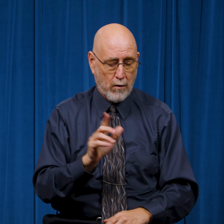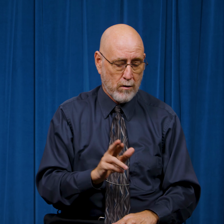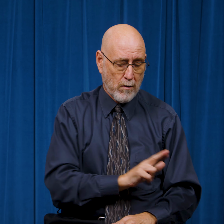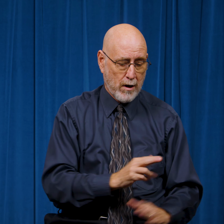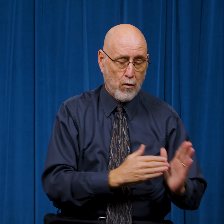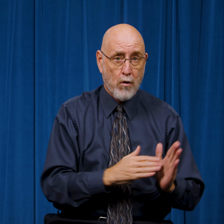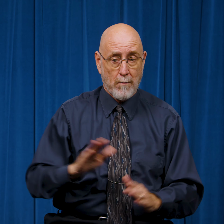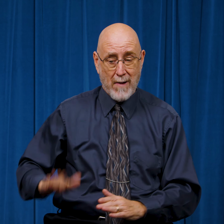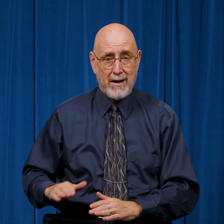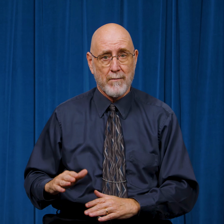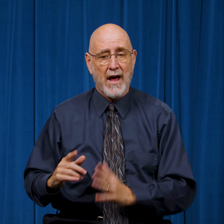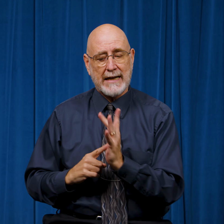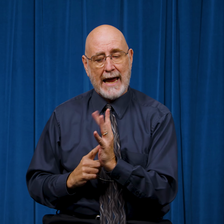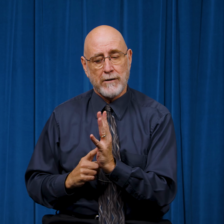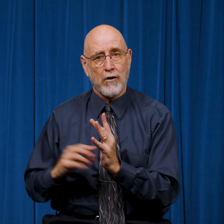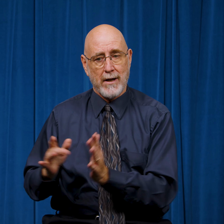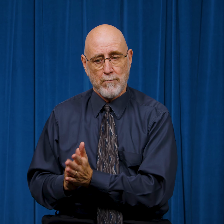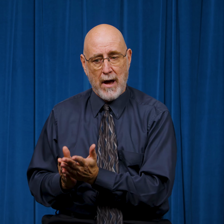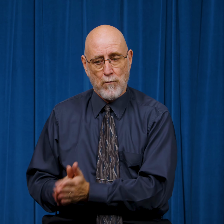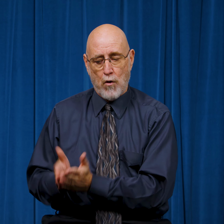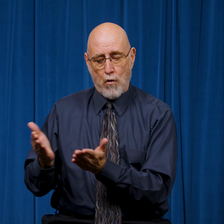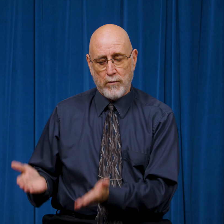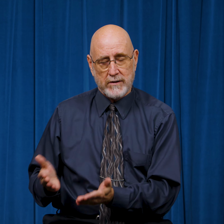symbolizing the light of God's Word.